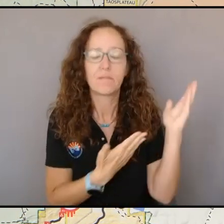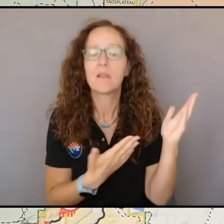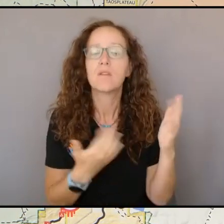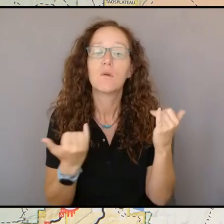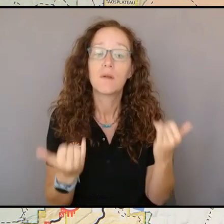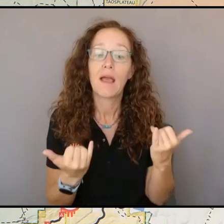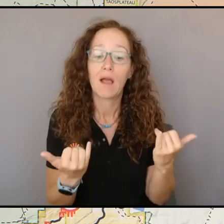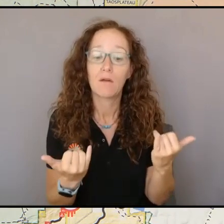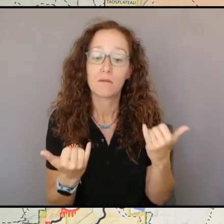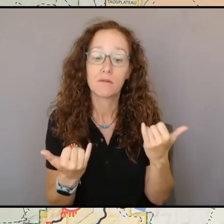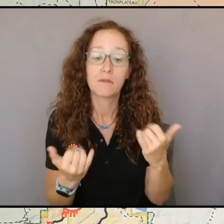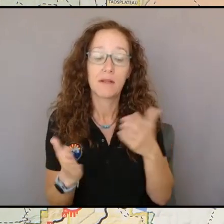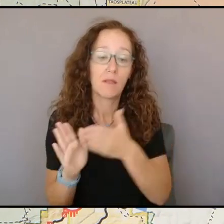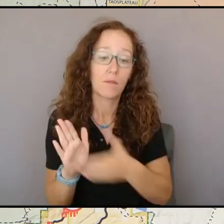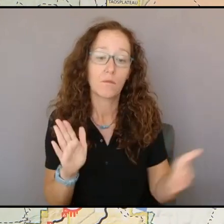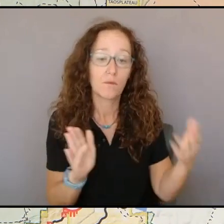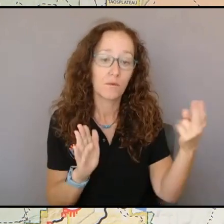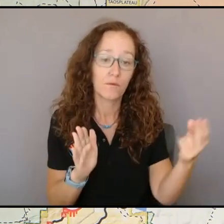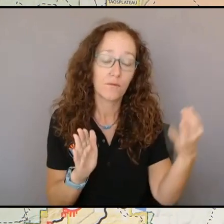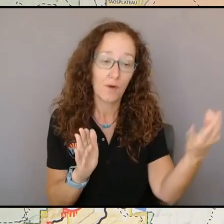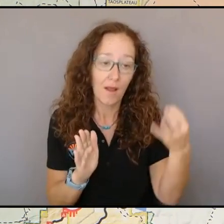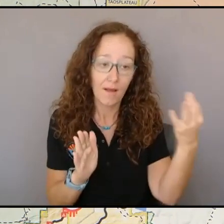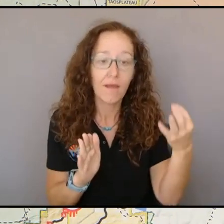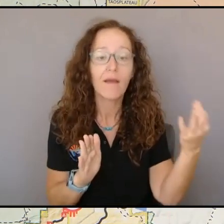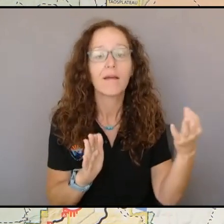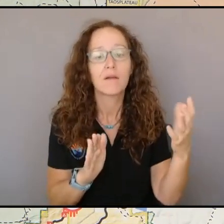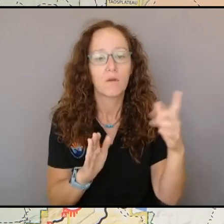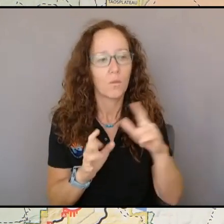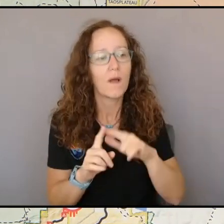pieces of equipment leaving. We will continue that operation to